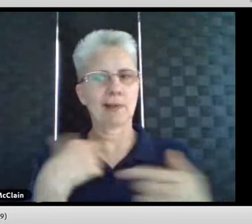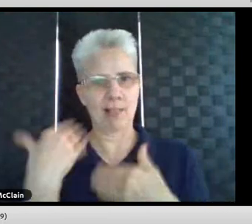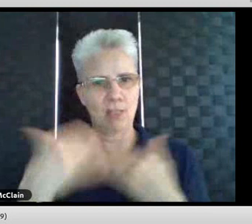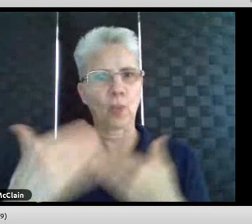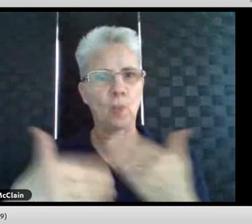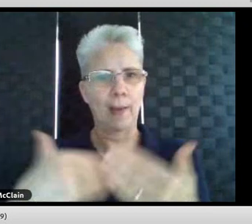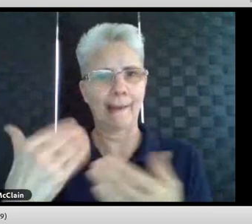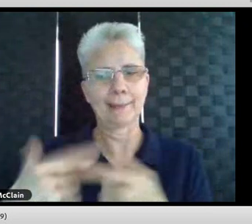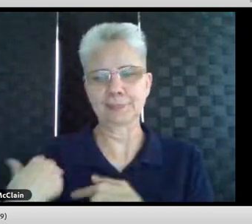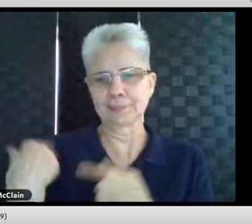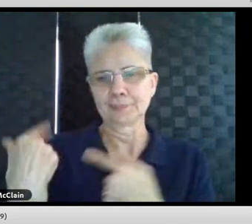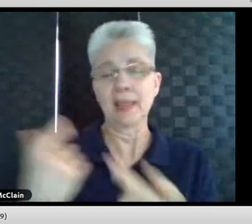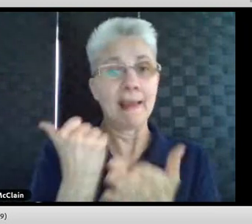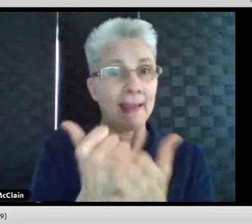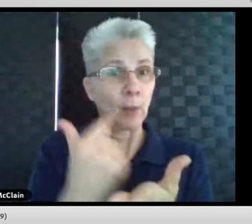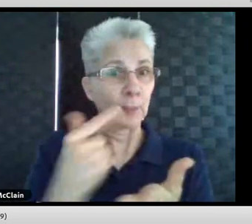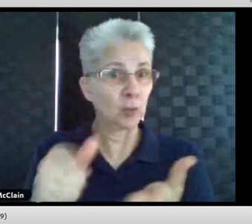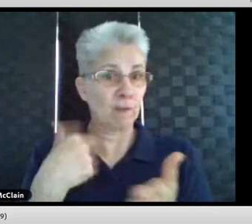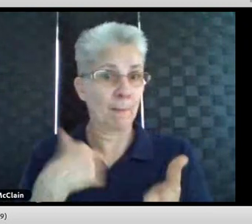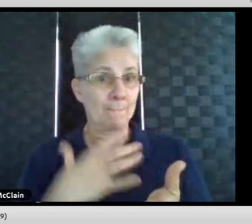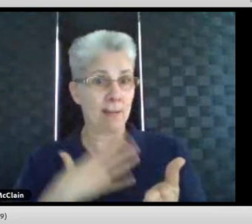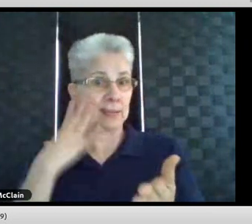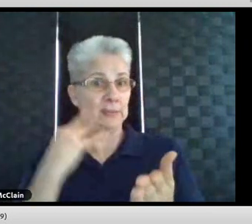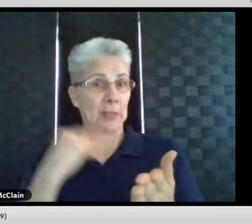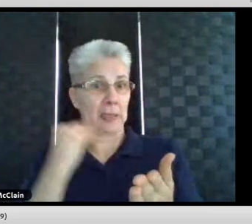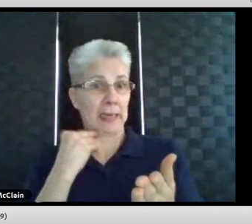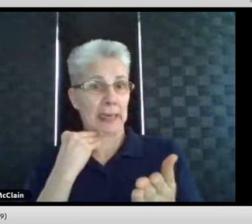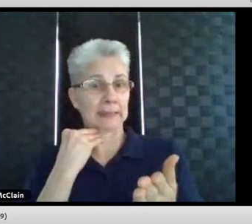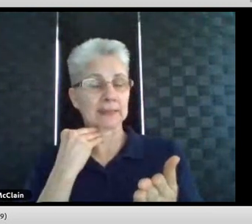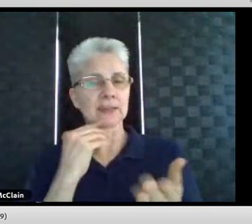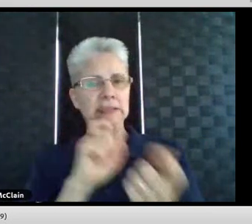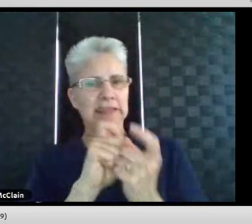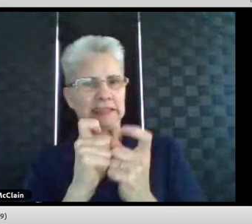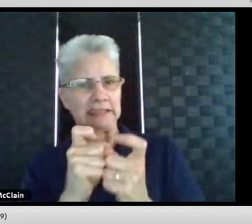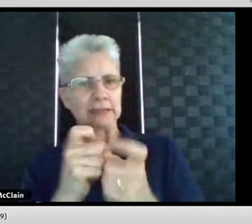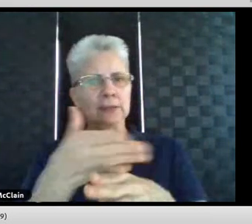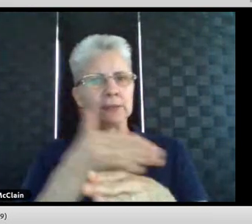and if I can help you streamline things or make things faster,